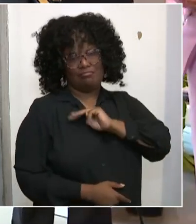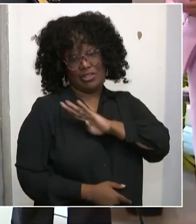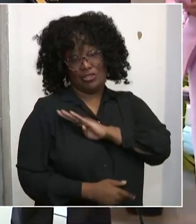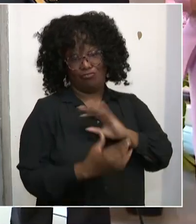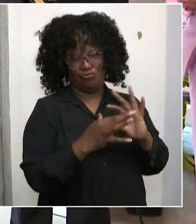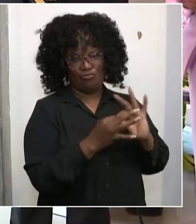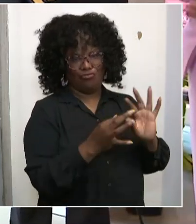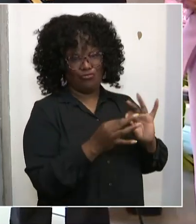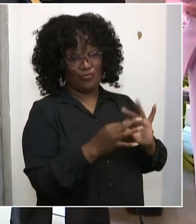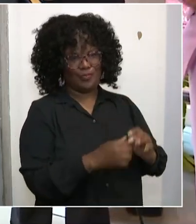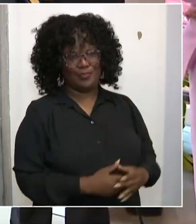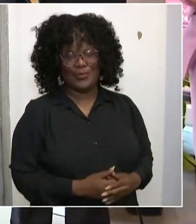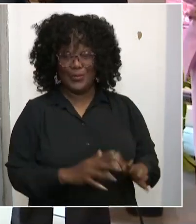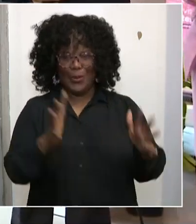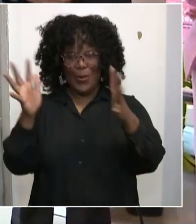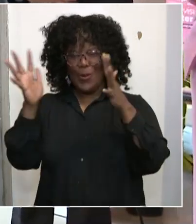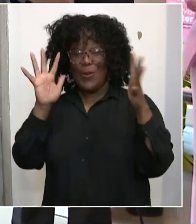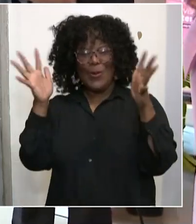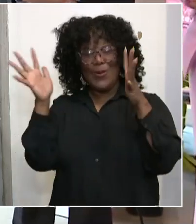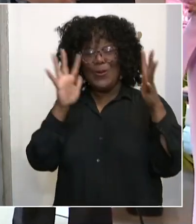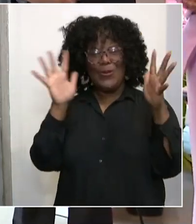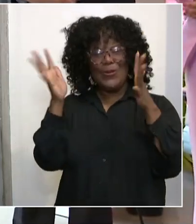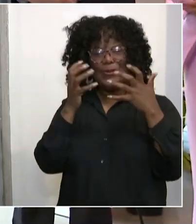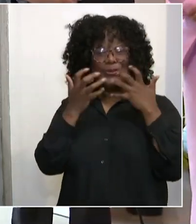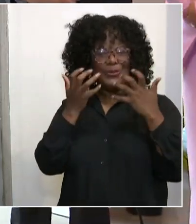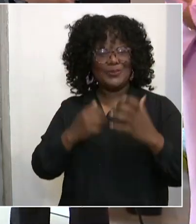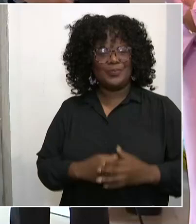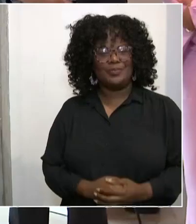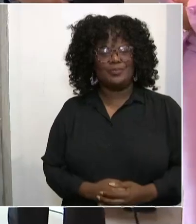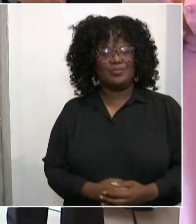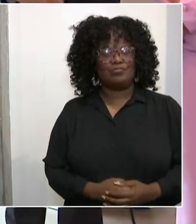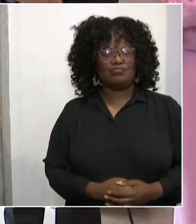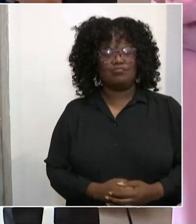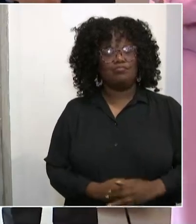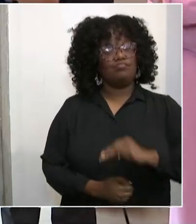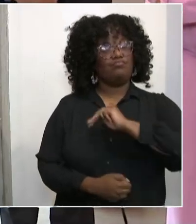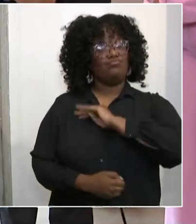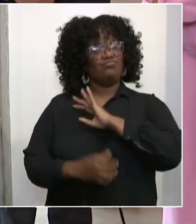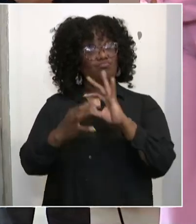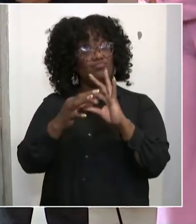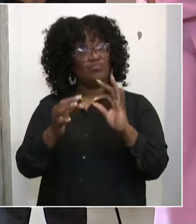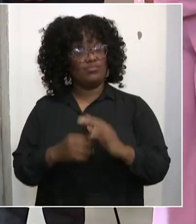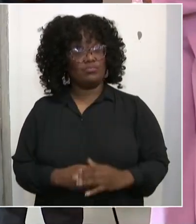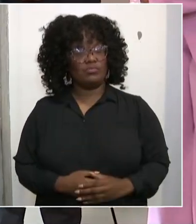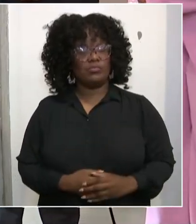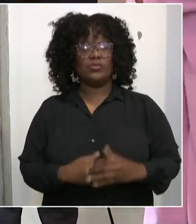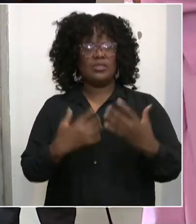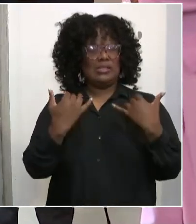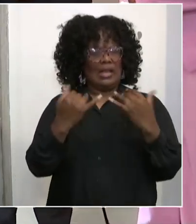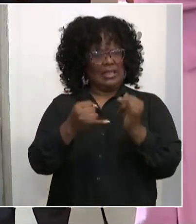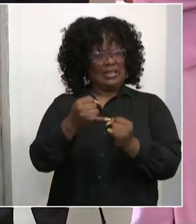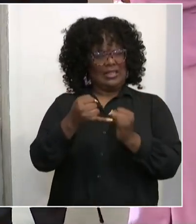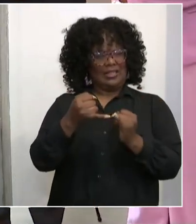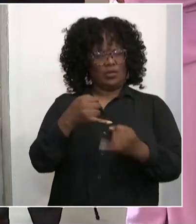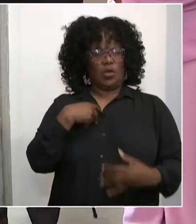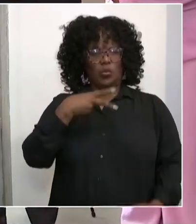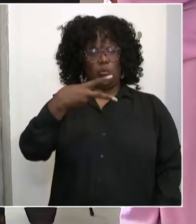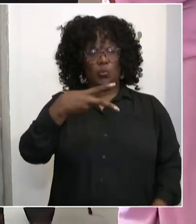And so, um, I wanna finally invite Clint Osborne, followed by Latoya Foster. Thank you, Mayor.